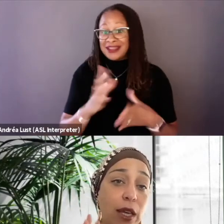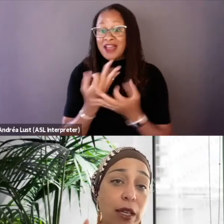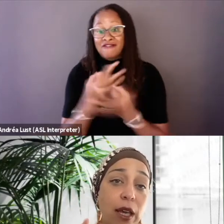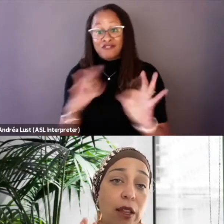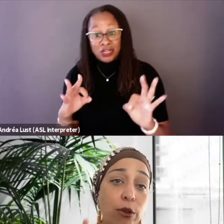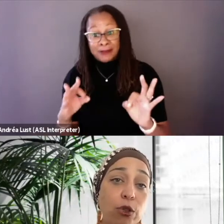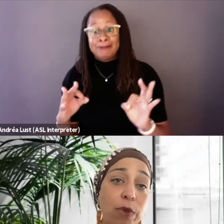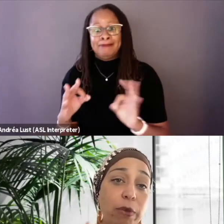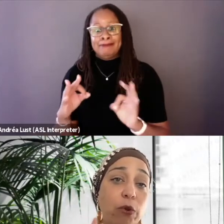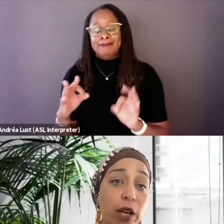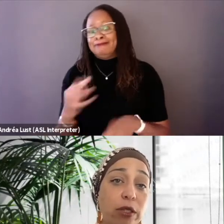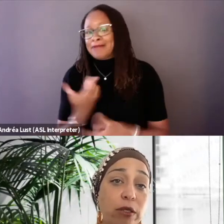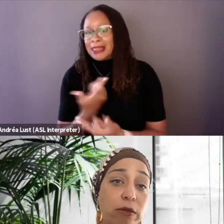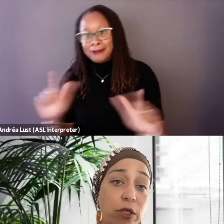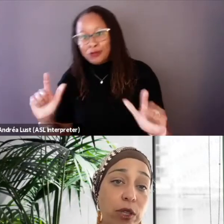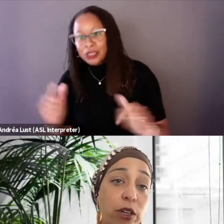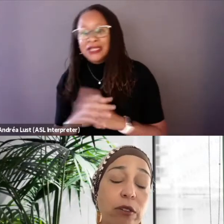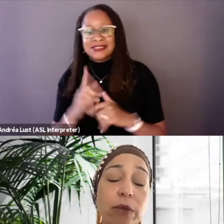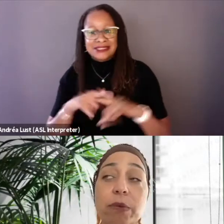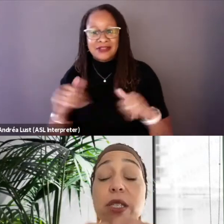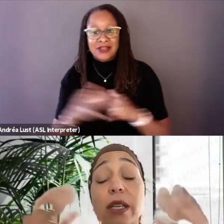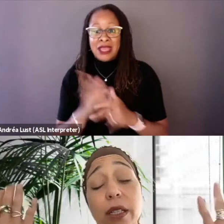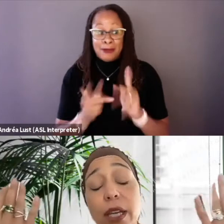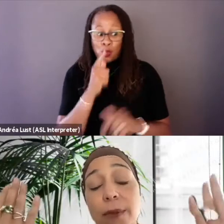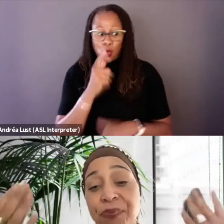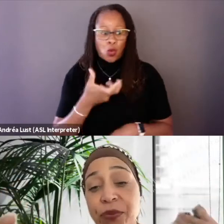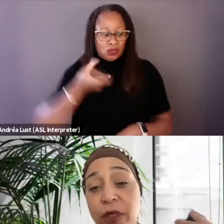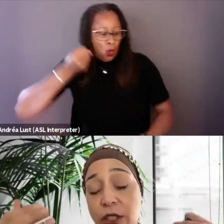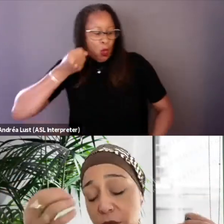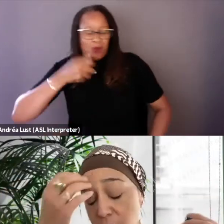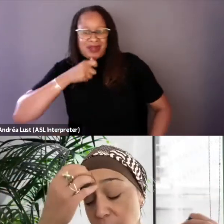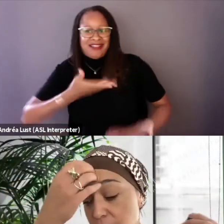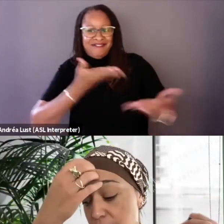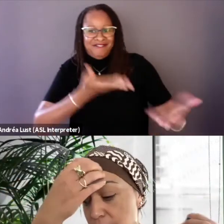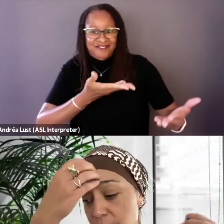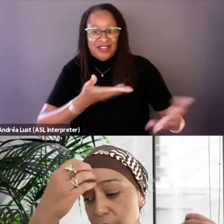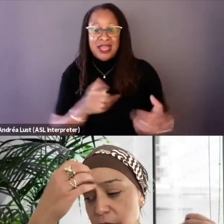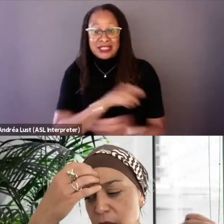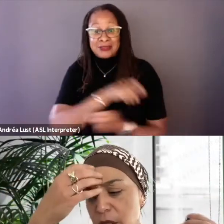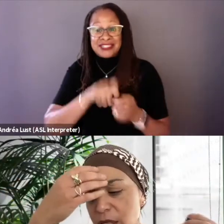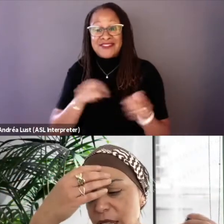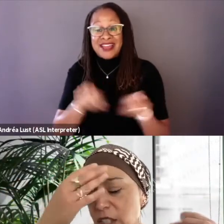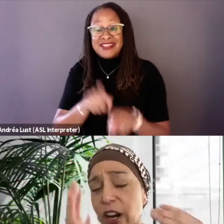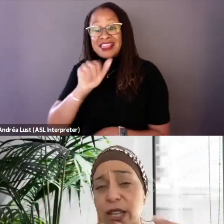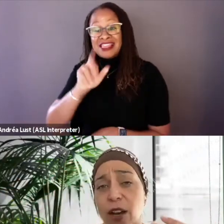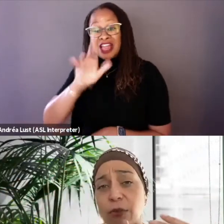and those who may be want to withhold them and particularly as you were saying, Larry, it starts out,